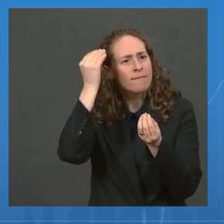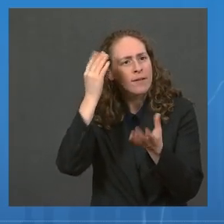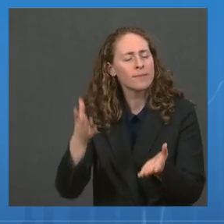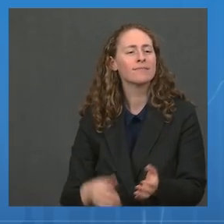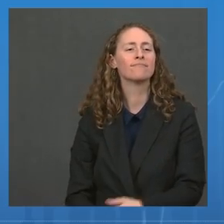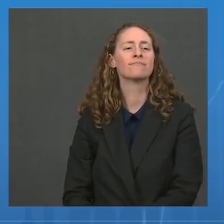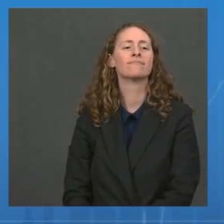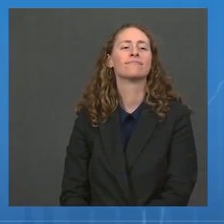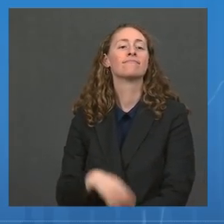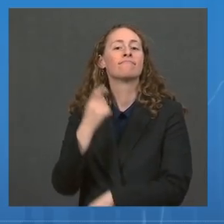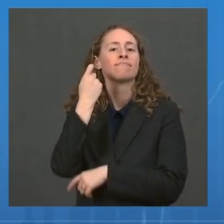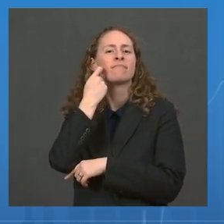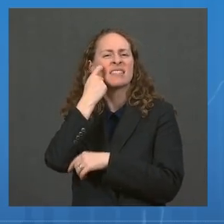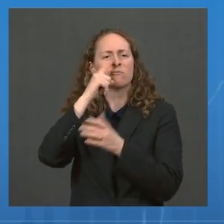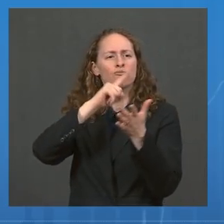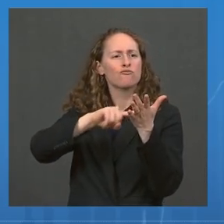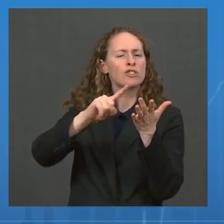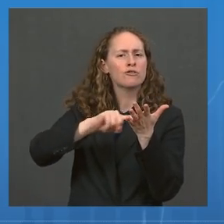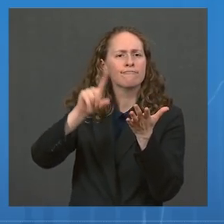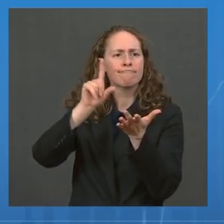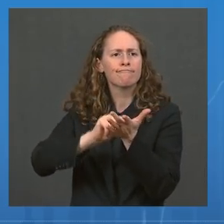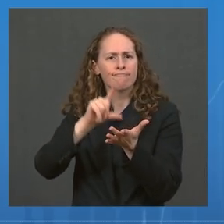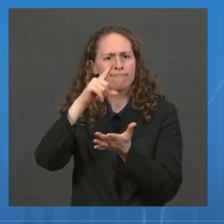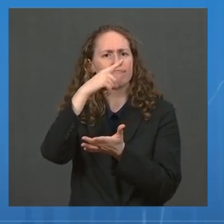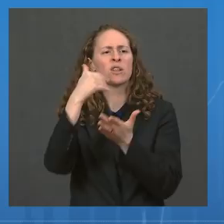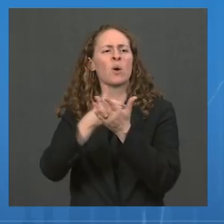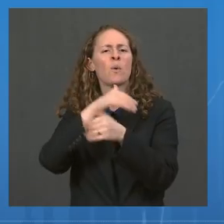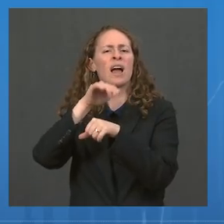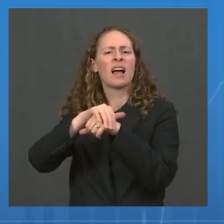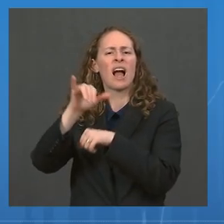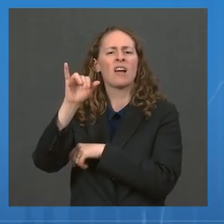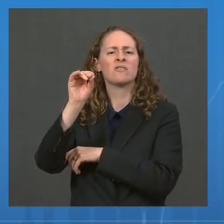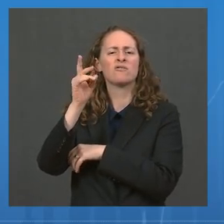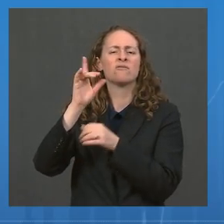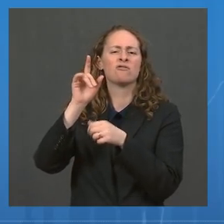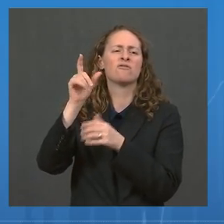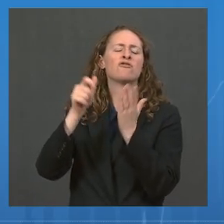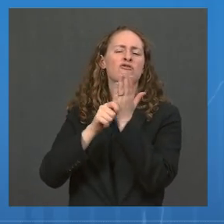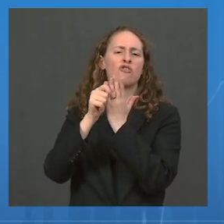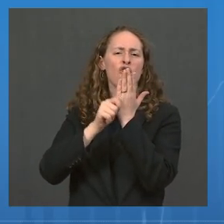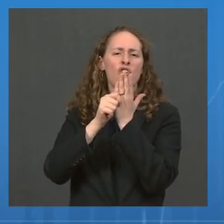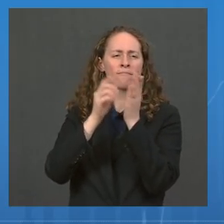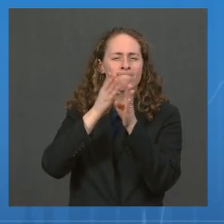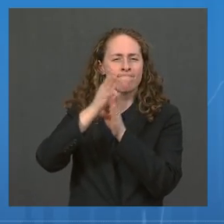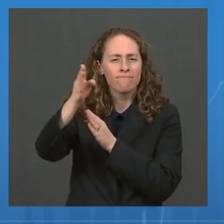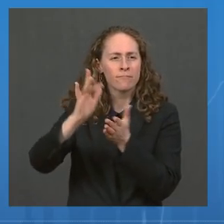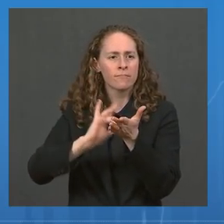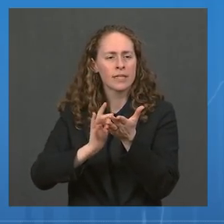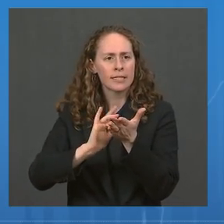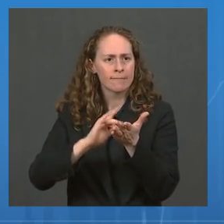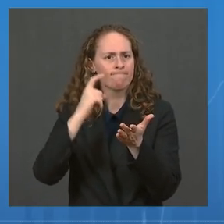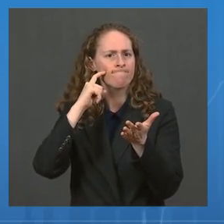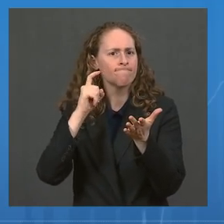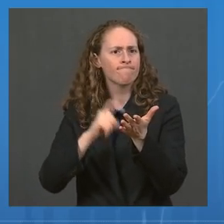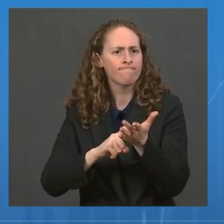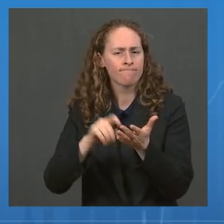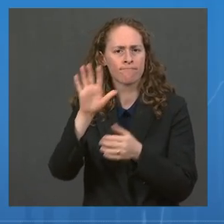in the New England Journal of Medicine -- again, in Israel -- from 1.14 million people aged 60 years